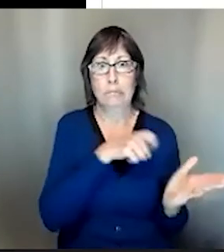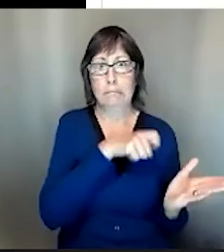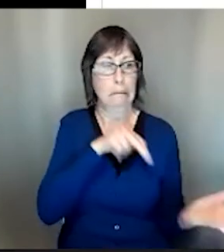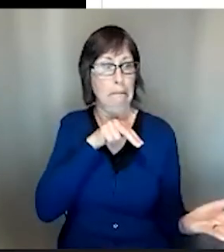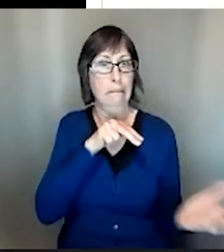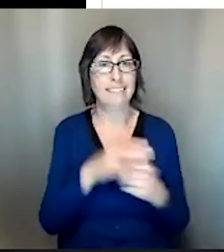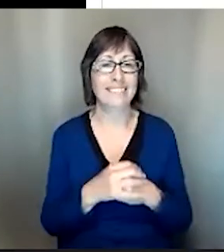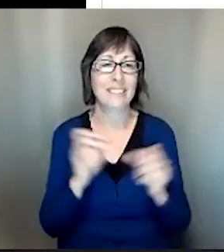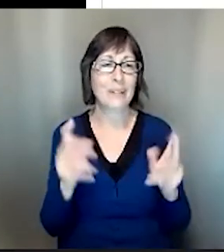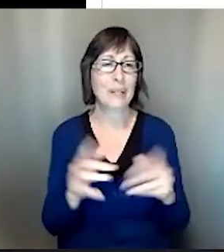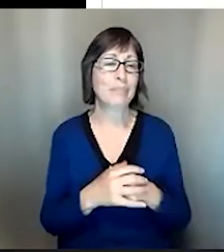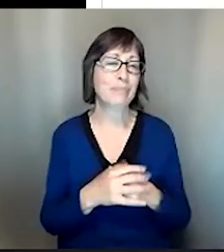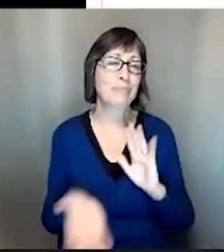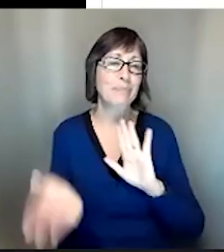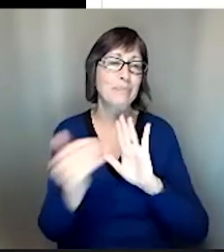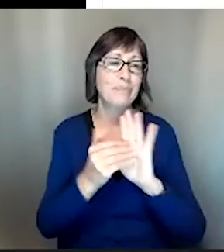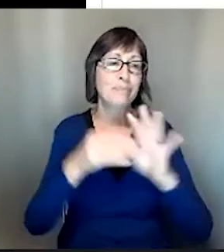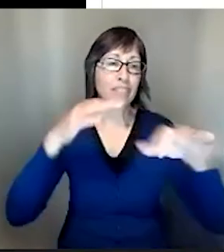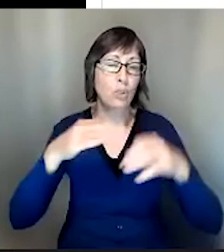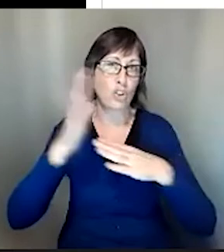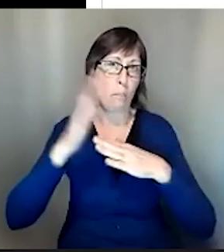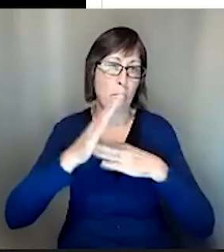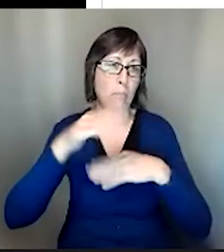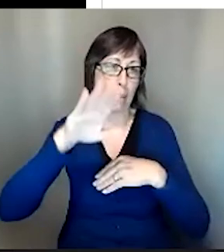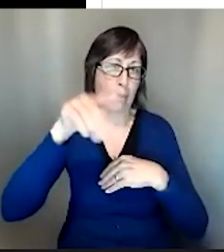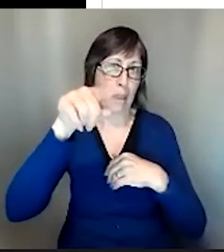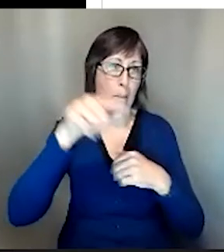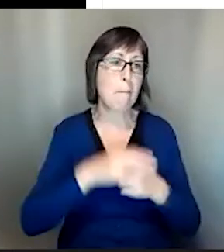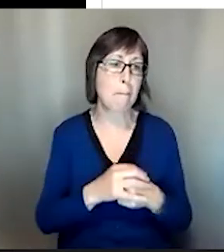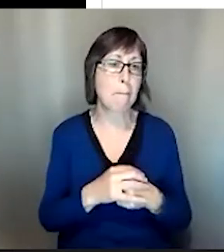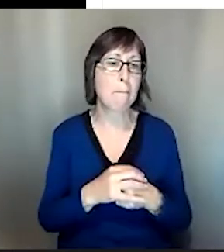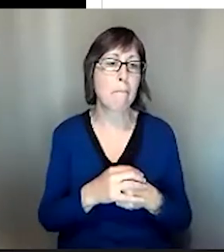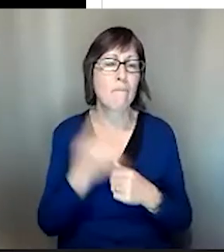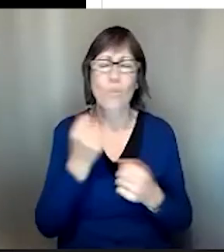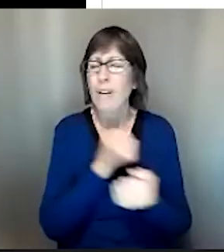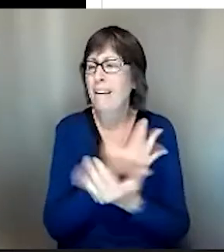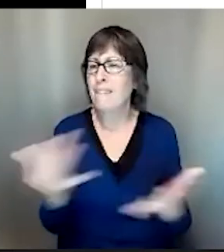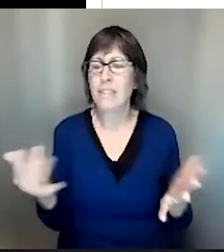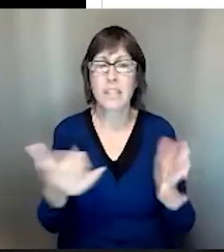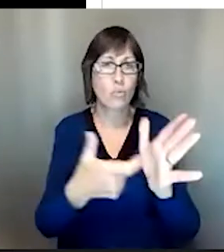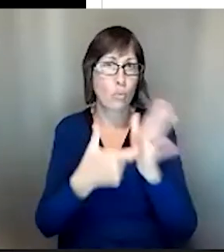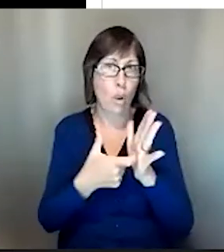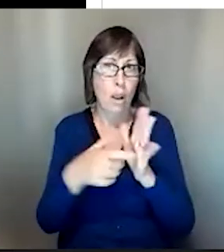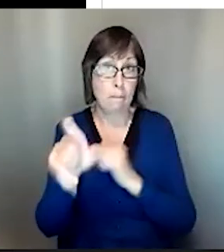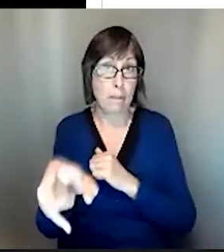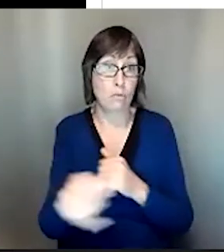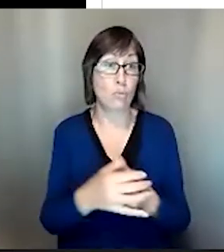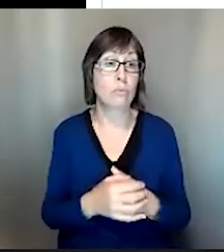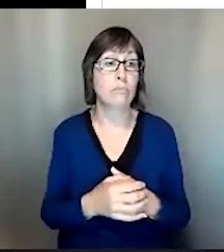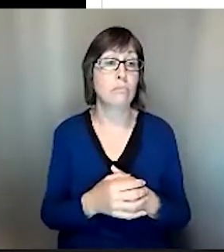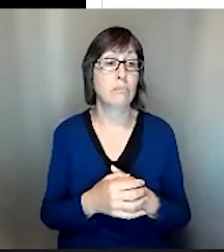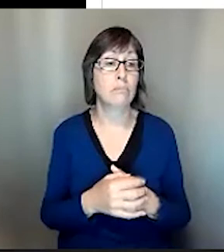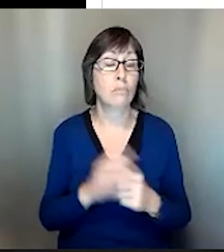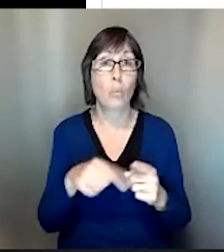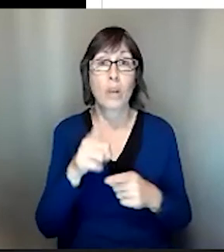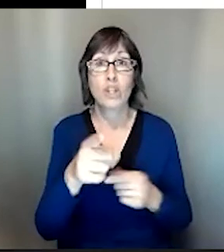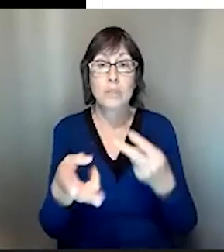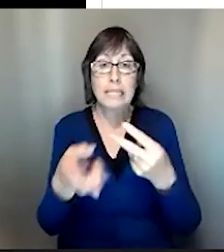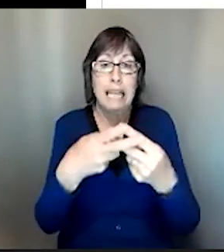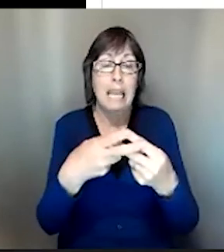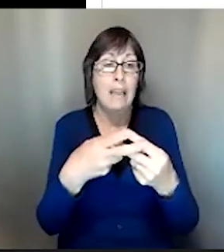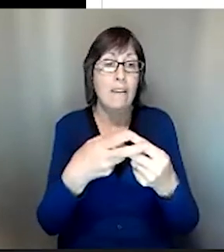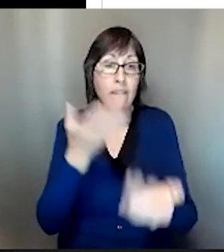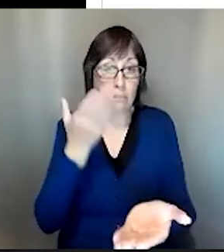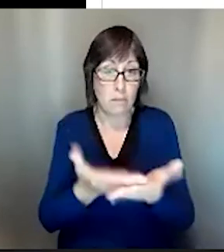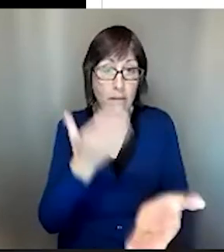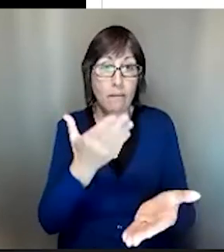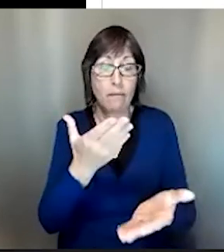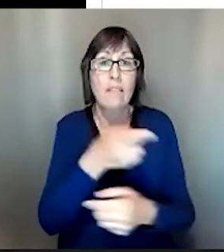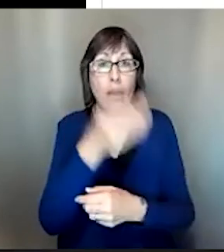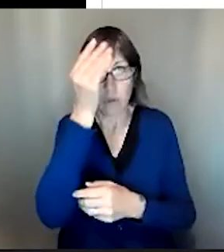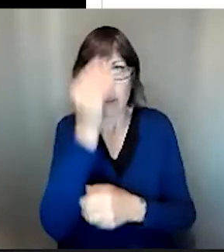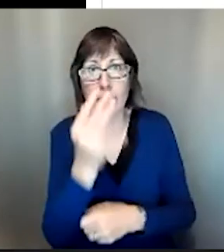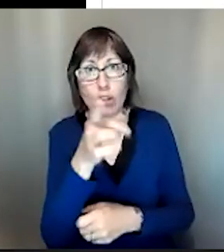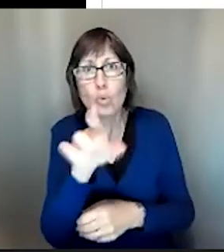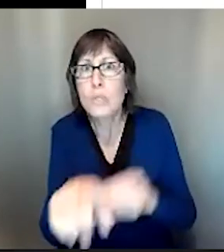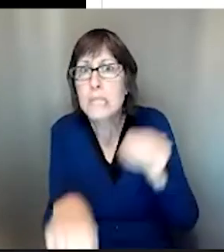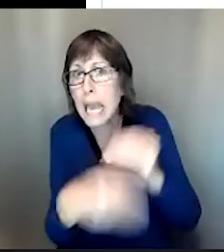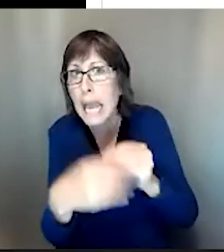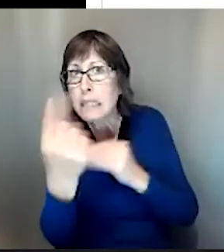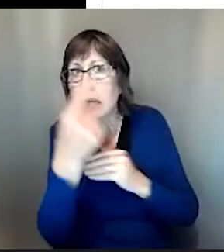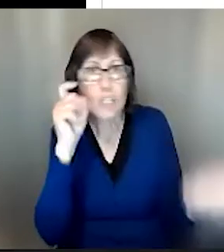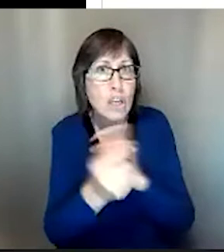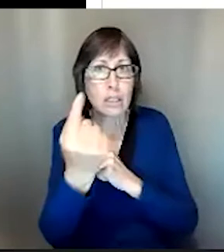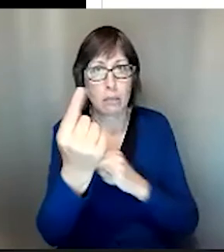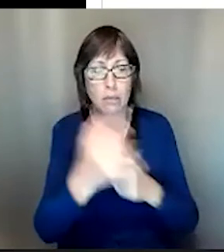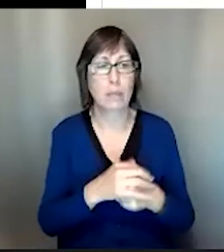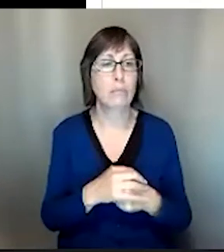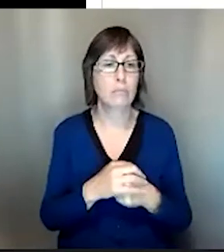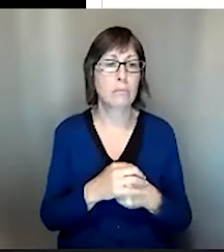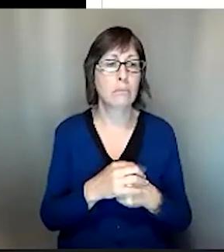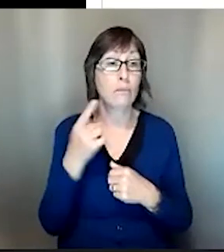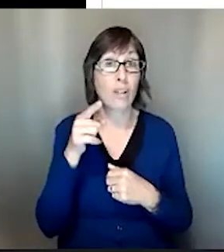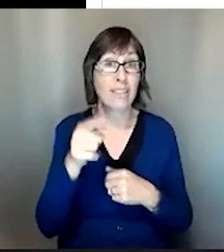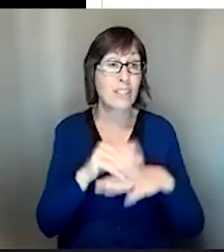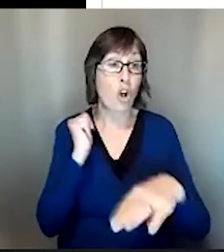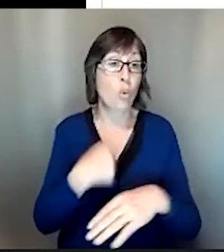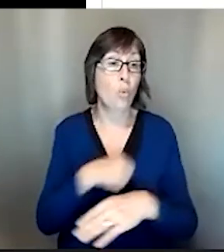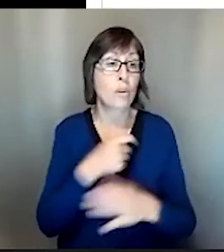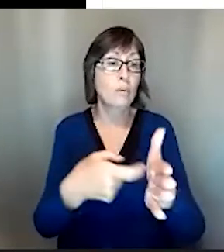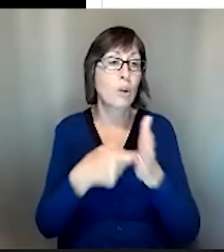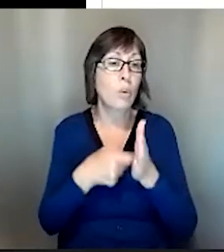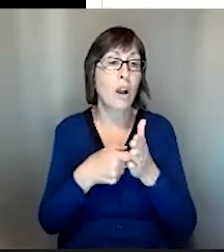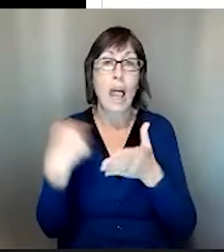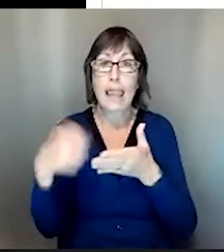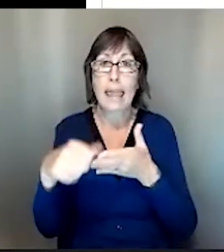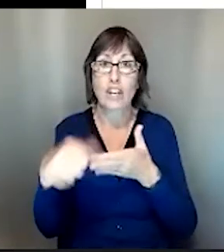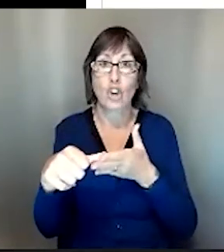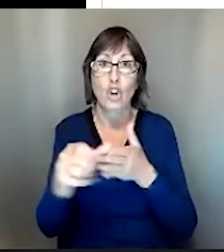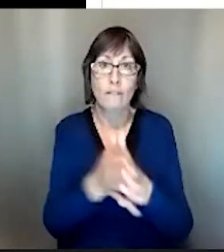what it looks like.